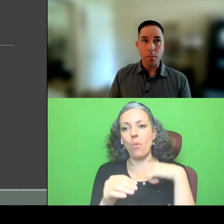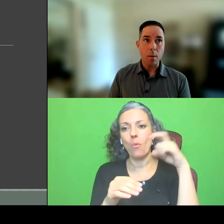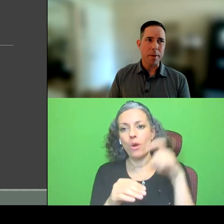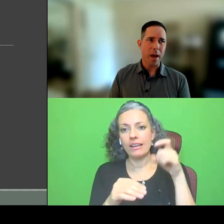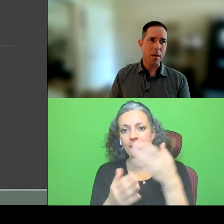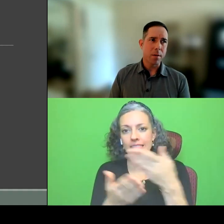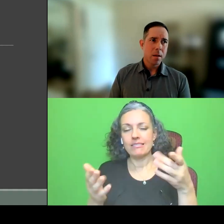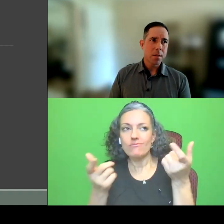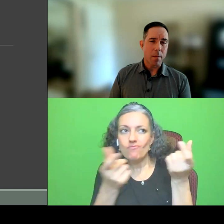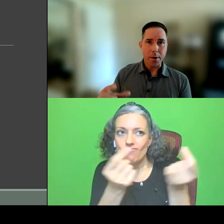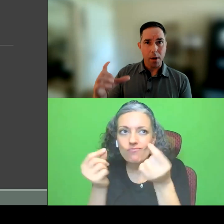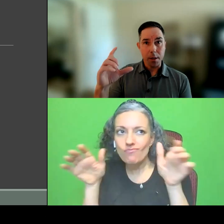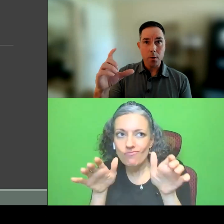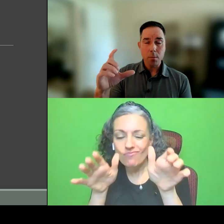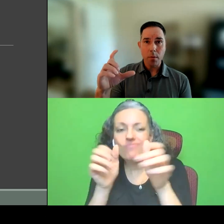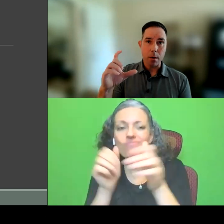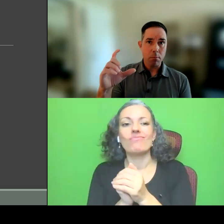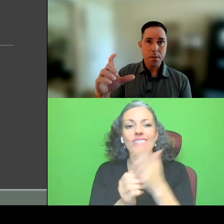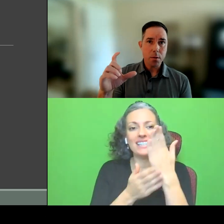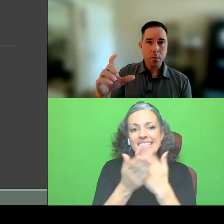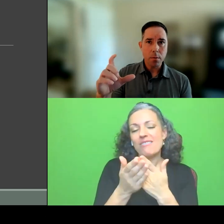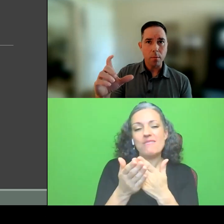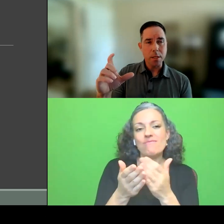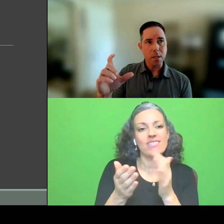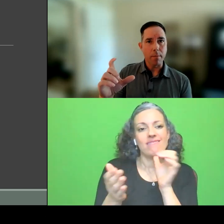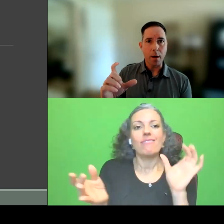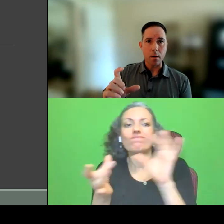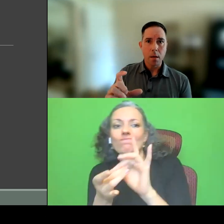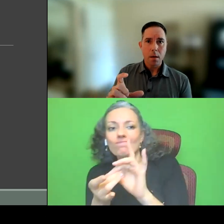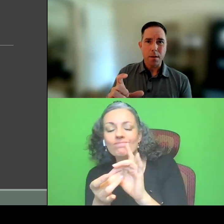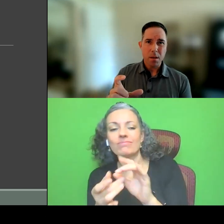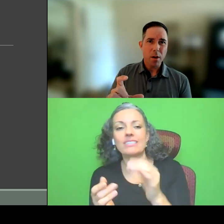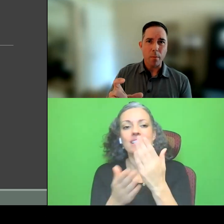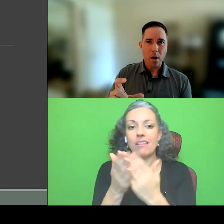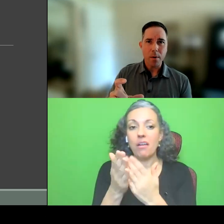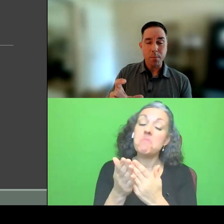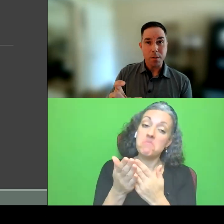They will probably have some that are nonnegotiable, that are must do. There will be some that are somewhat of a preference